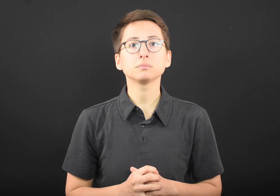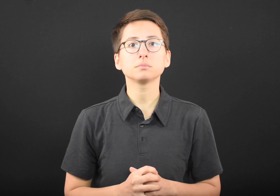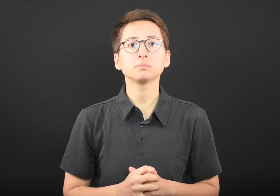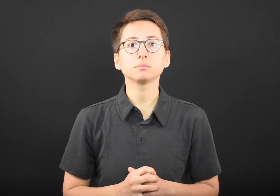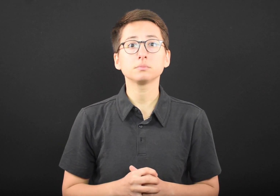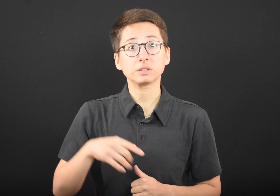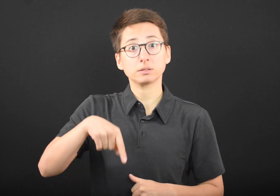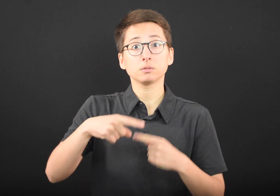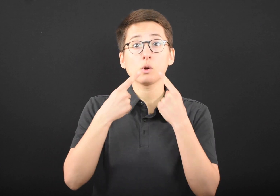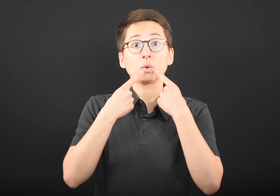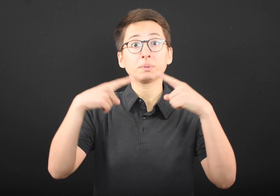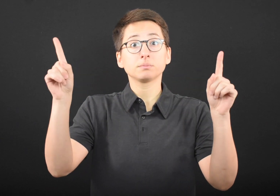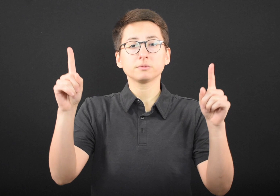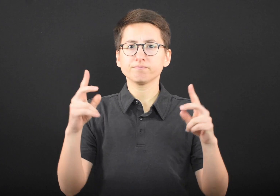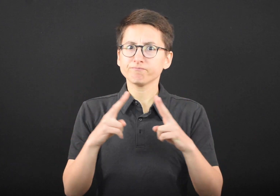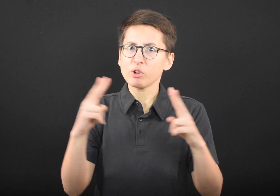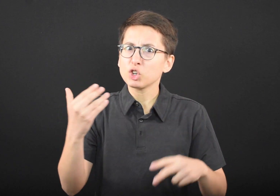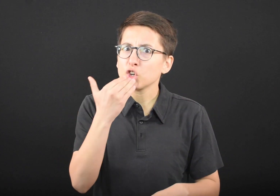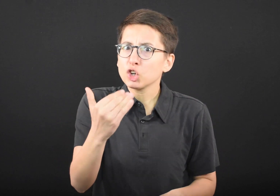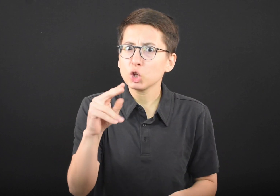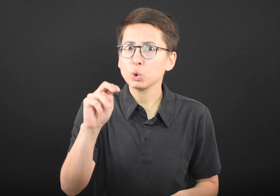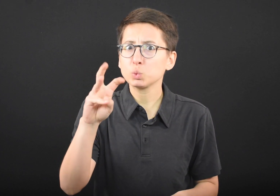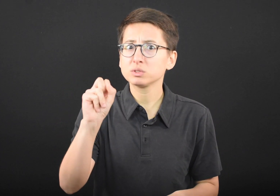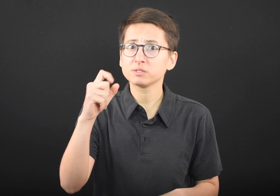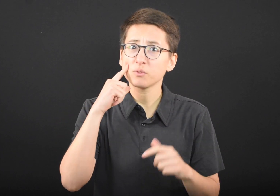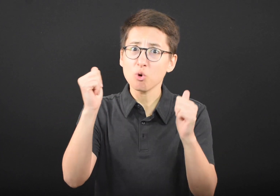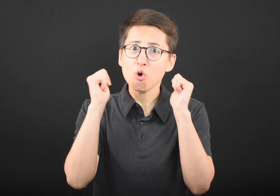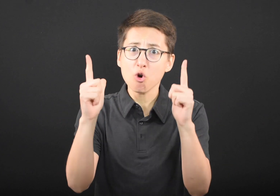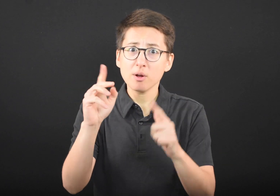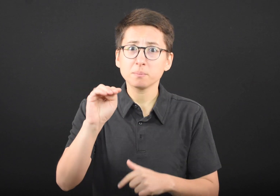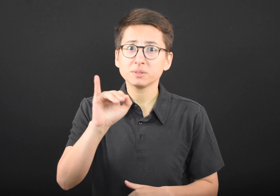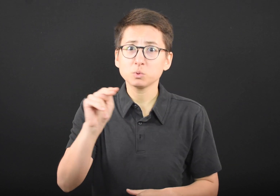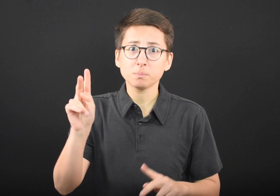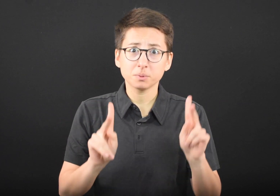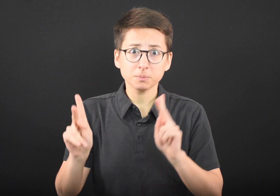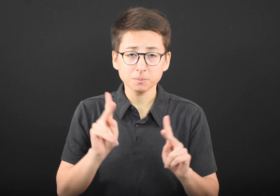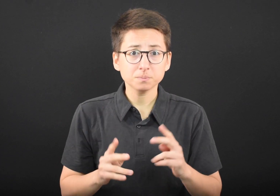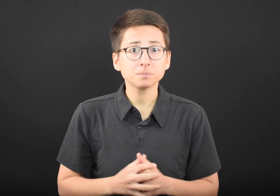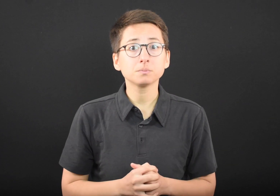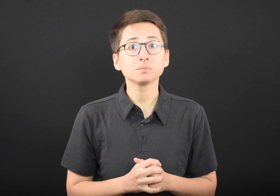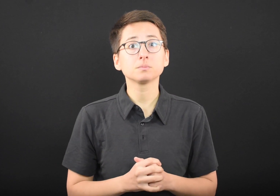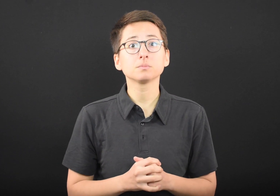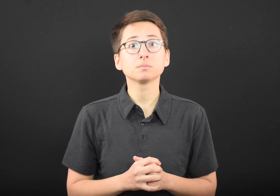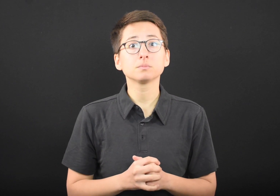● This announcement is good news for Minnesotans and underscores the importance that is